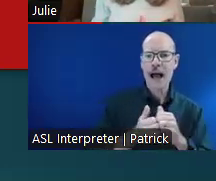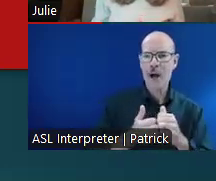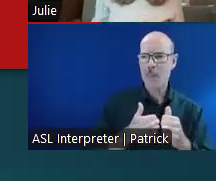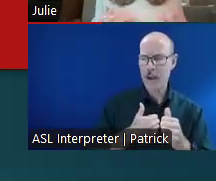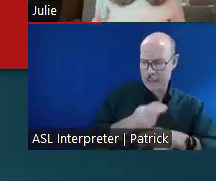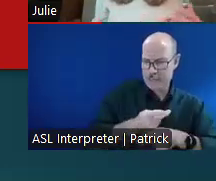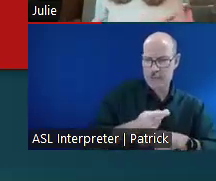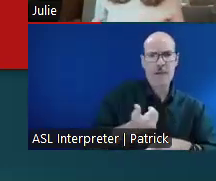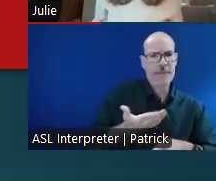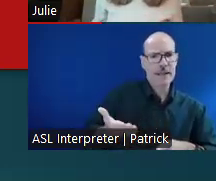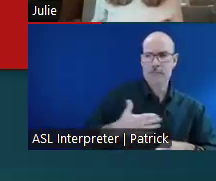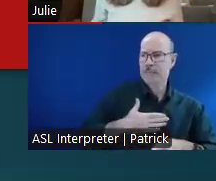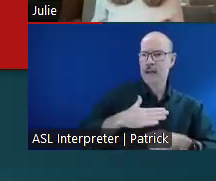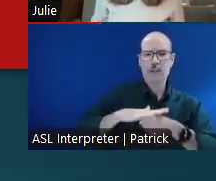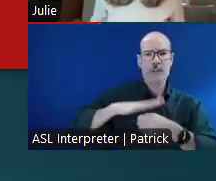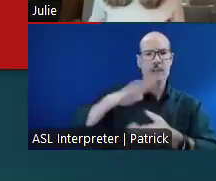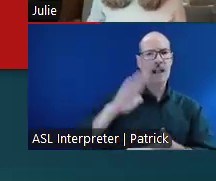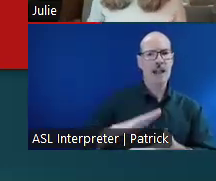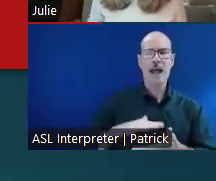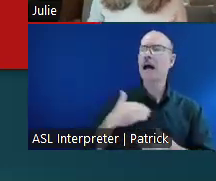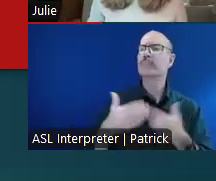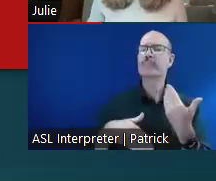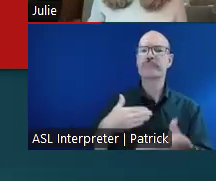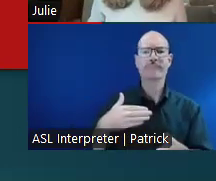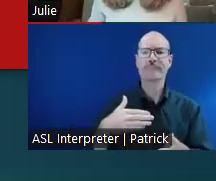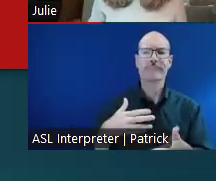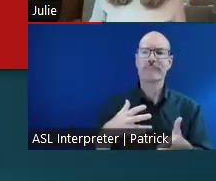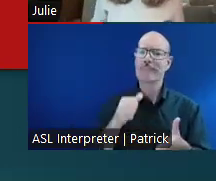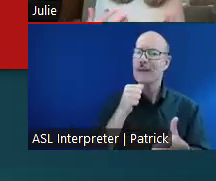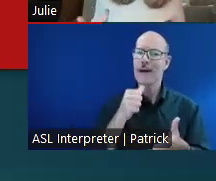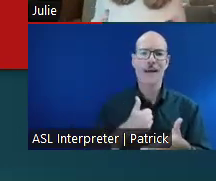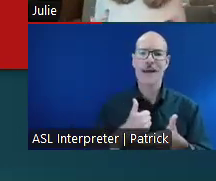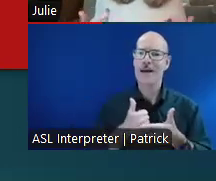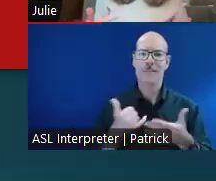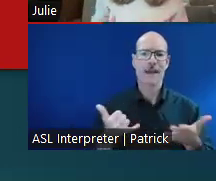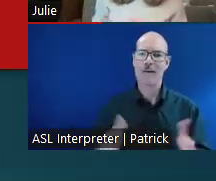So one caregiver once told me that she didn't find that walking was working for her anymore.